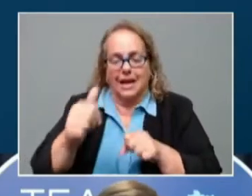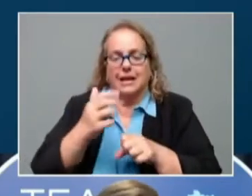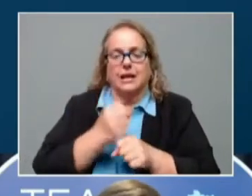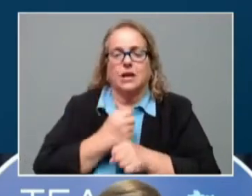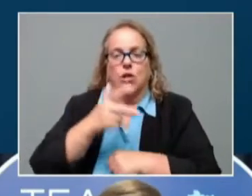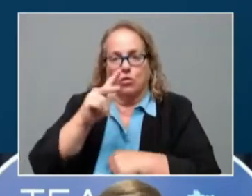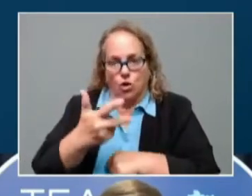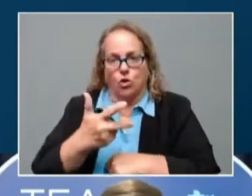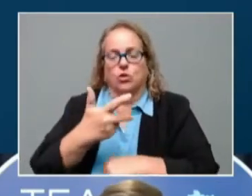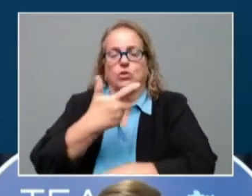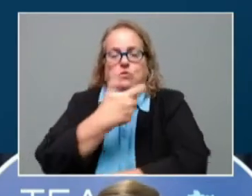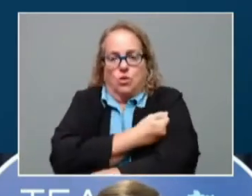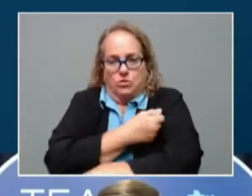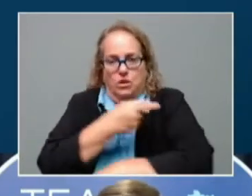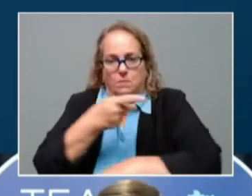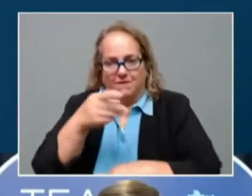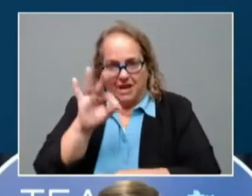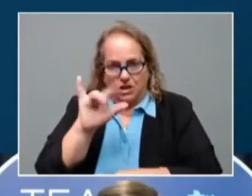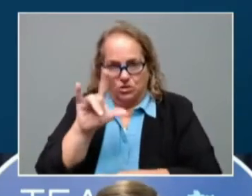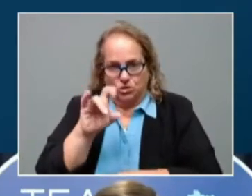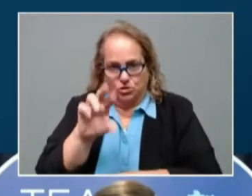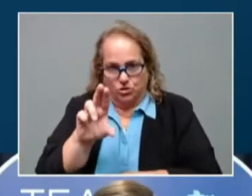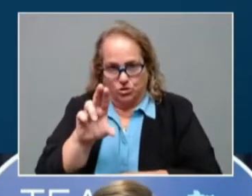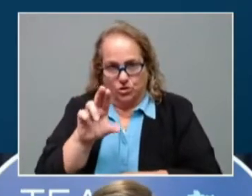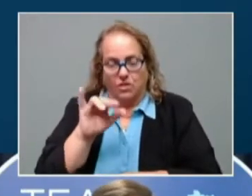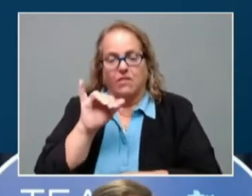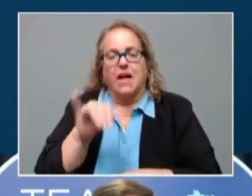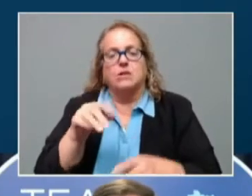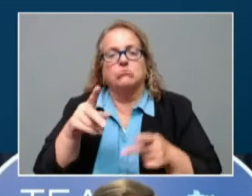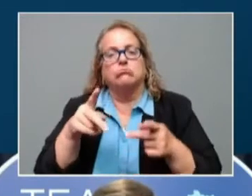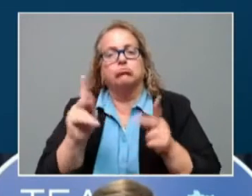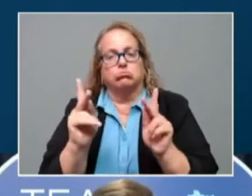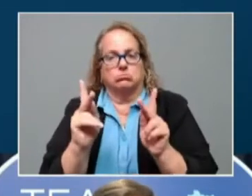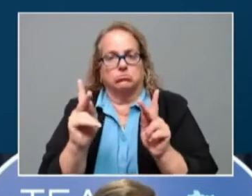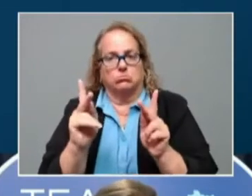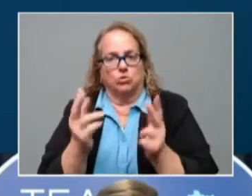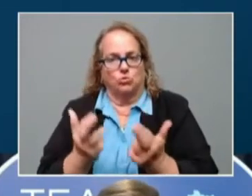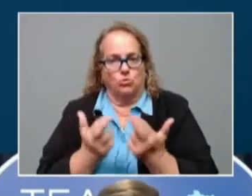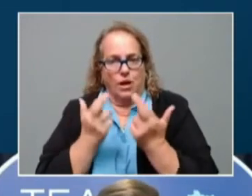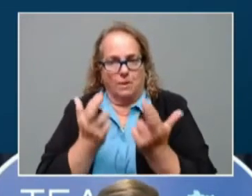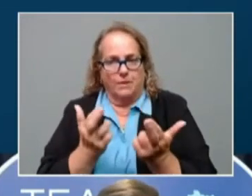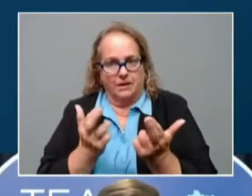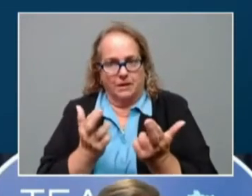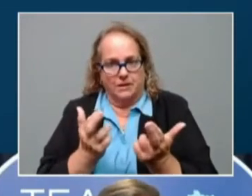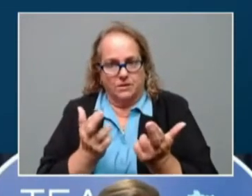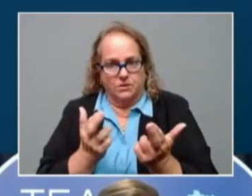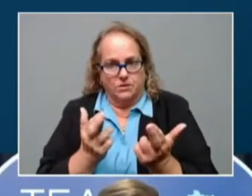permissive recommendation. It was a little different. And how the CDC put